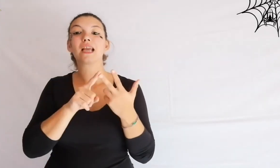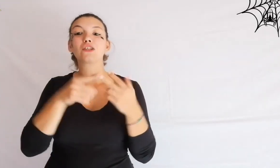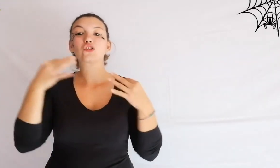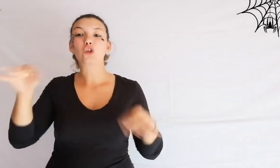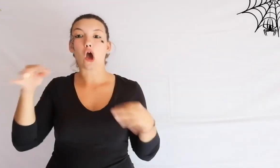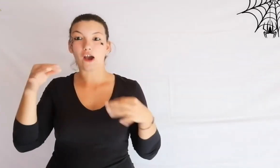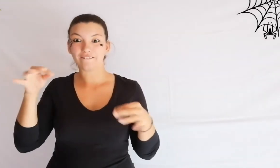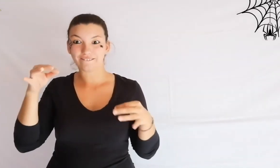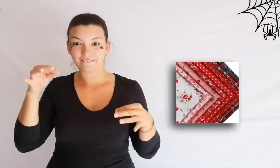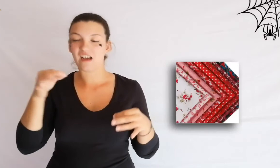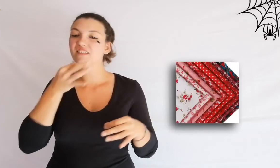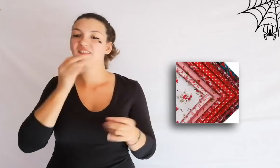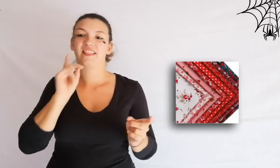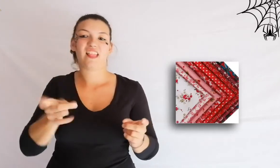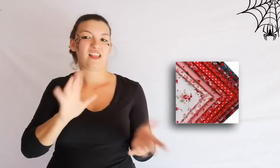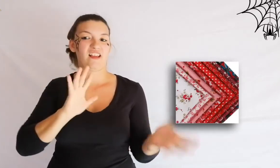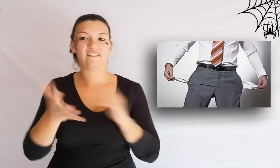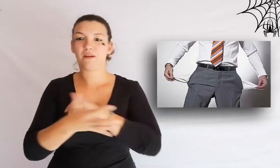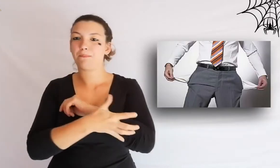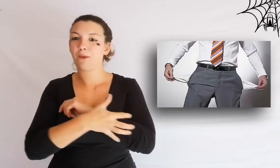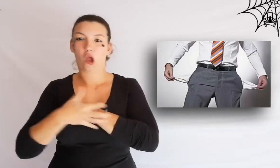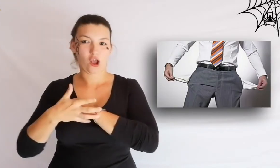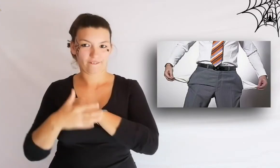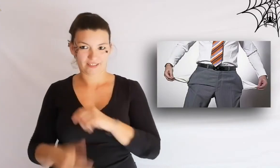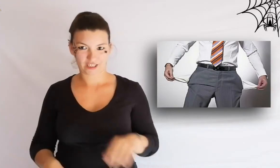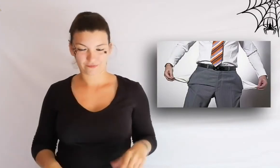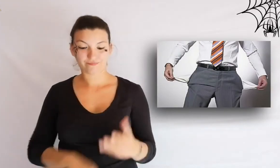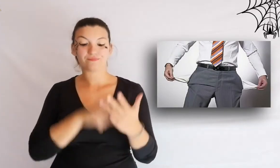chance you will become poor, by